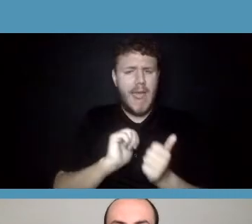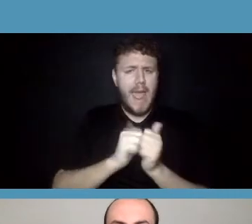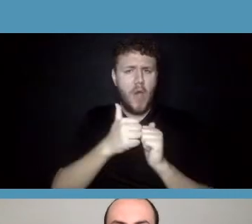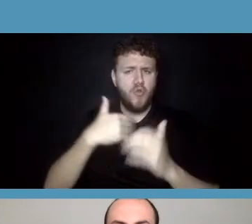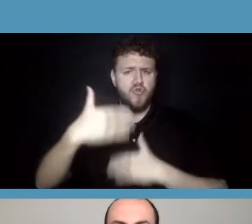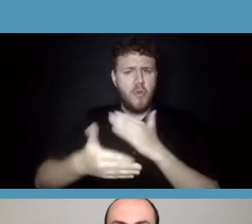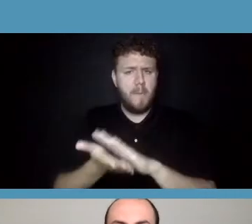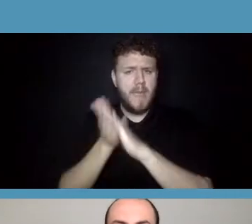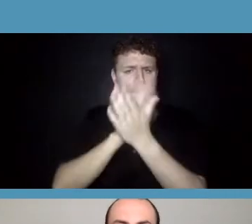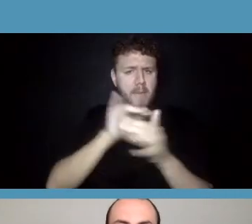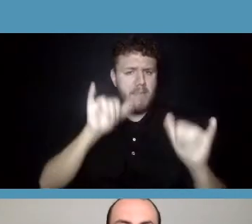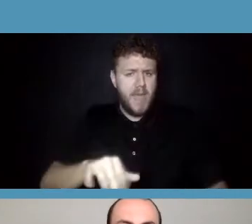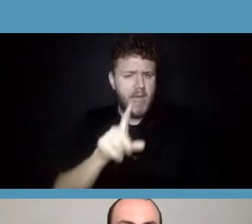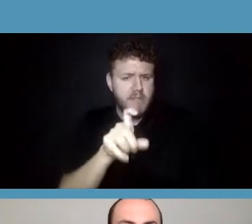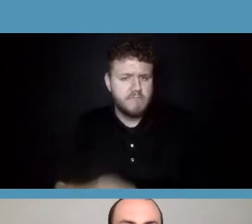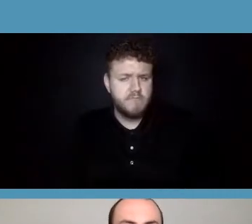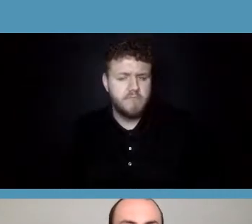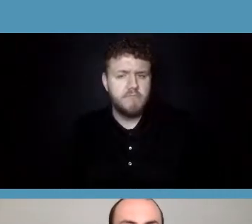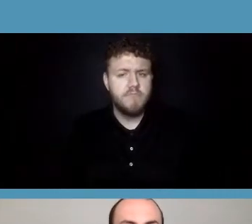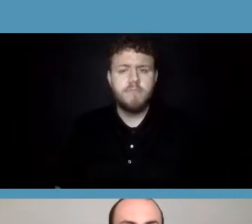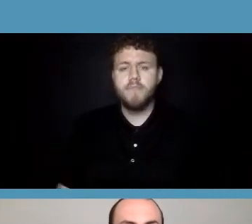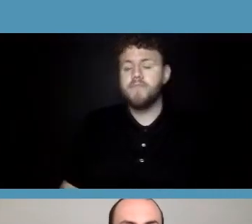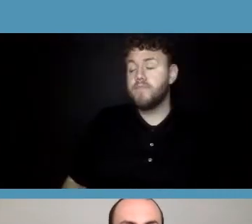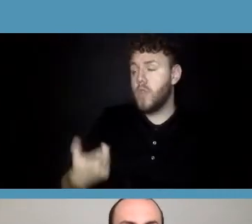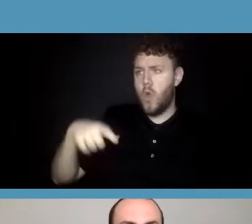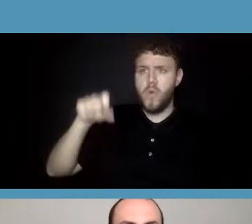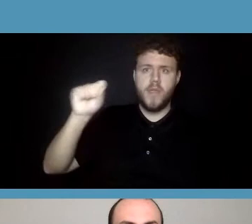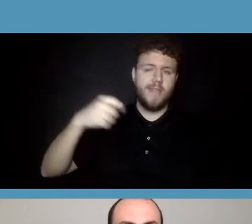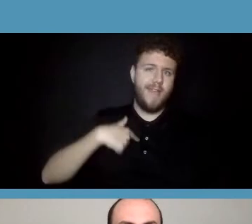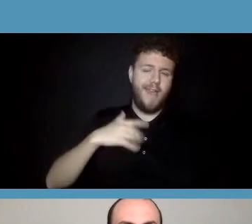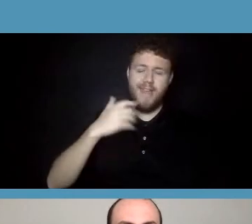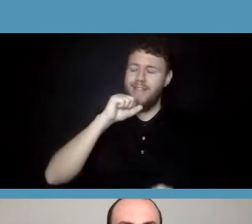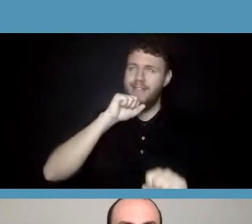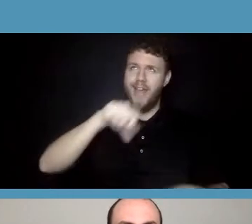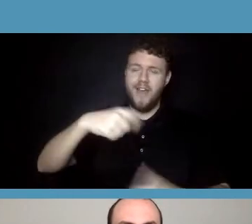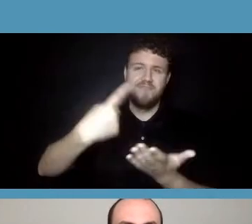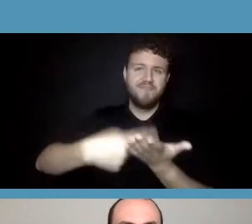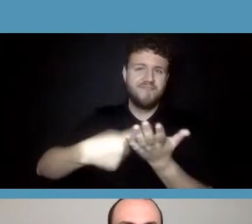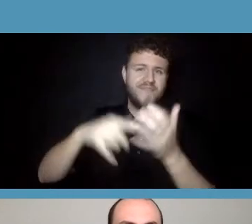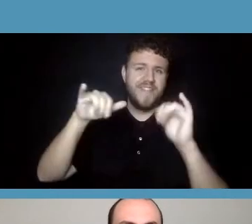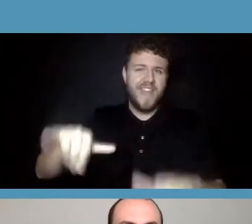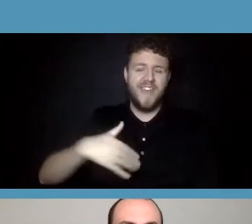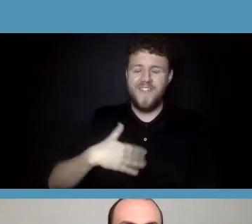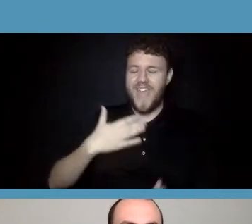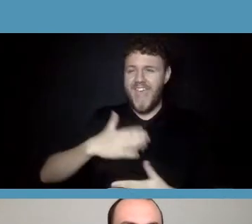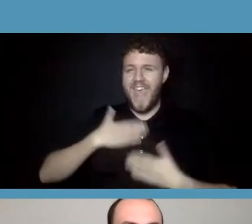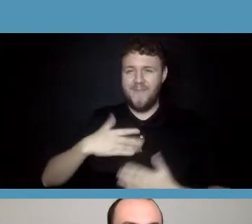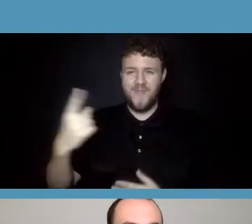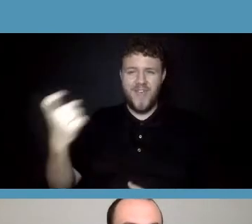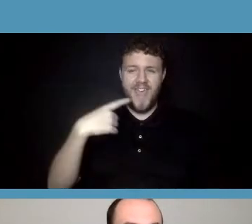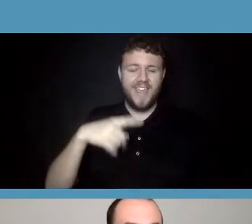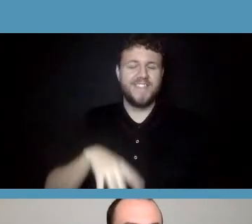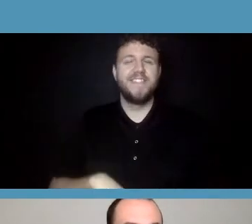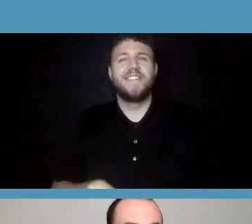Absolutely. It is something I love to talk about so I am happy that it is asked. There is